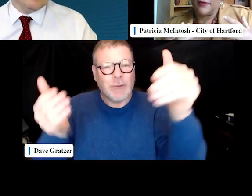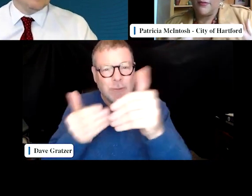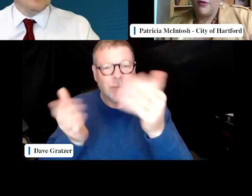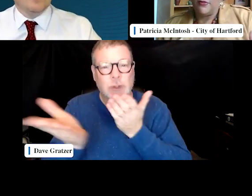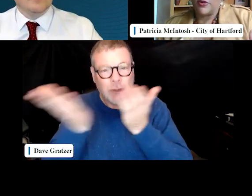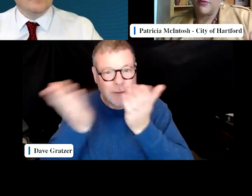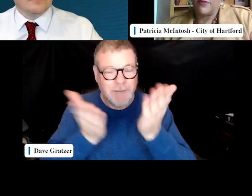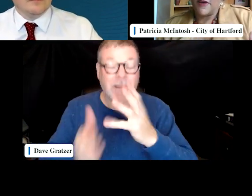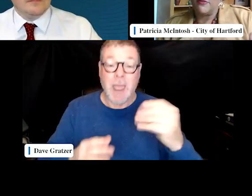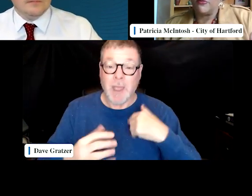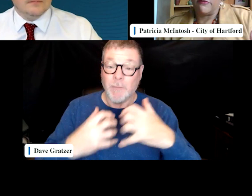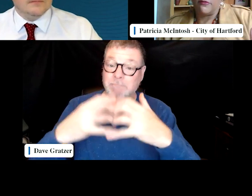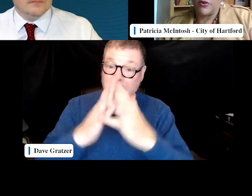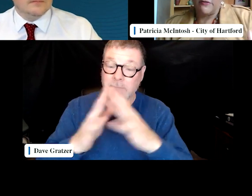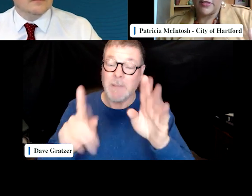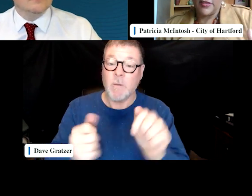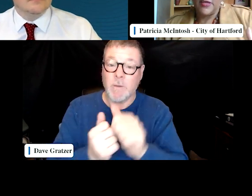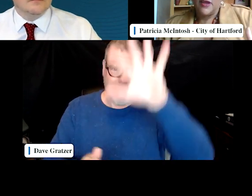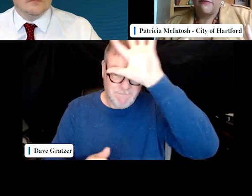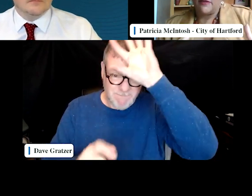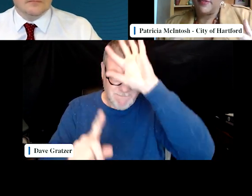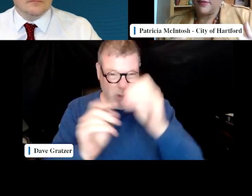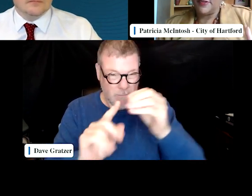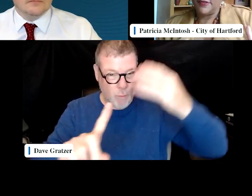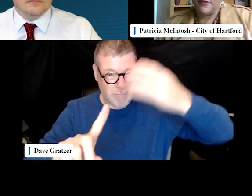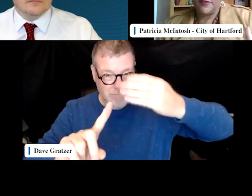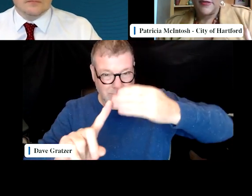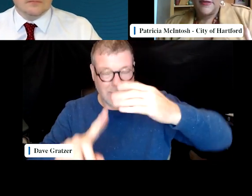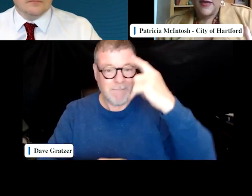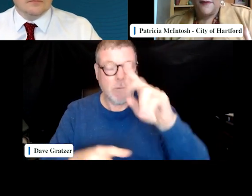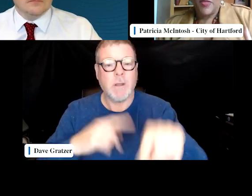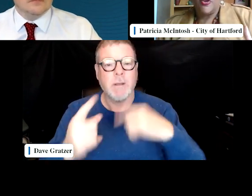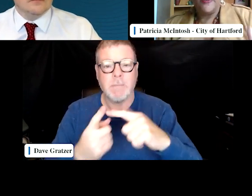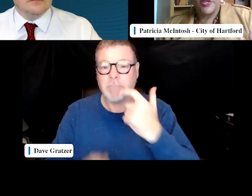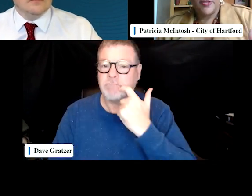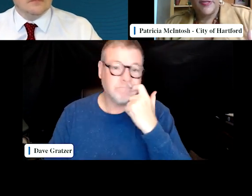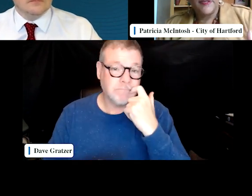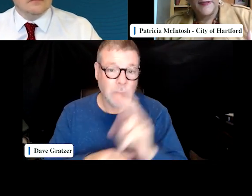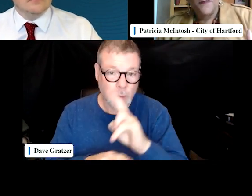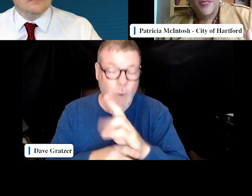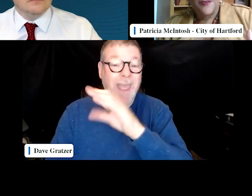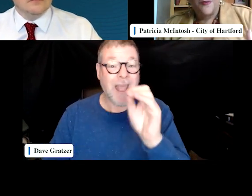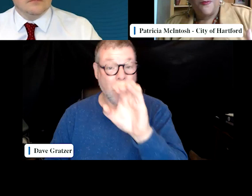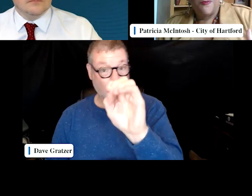a component working with Fire more directly around substance use and overdoses,